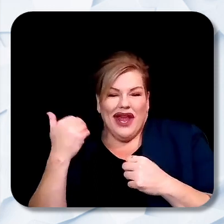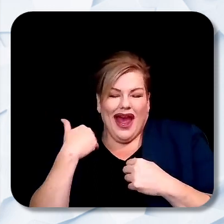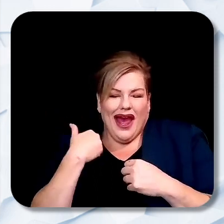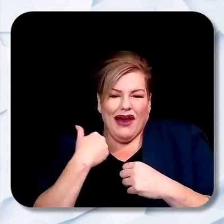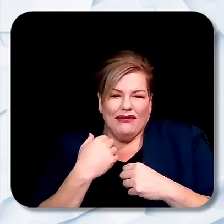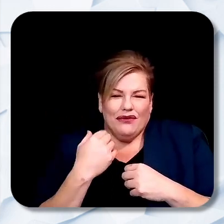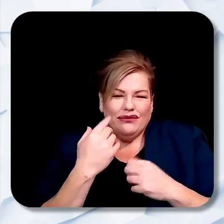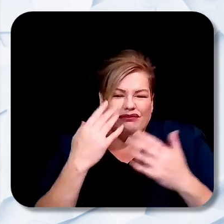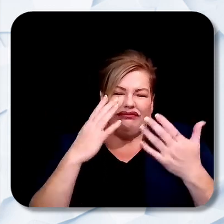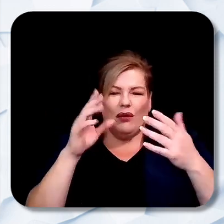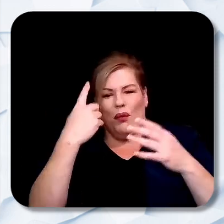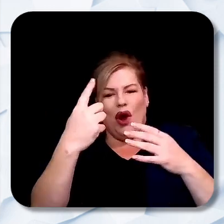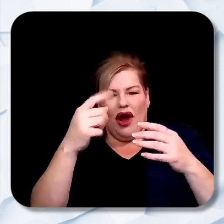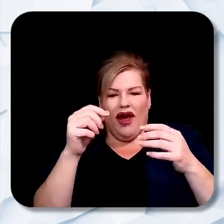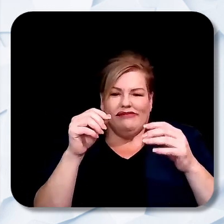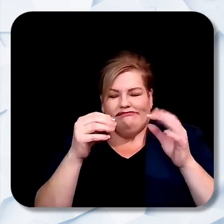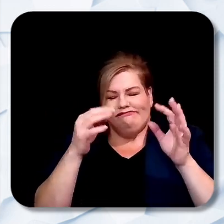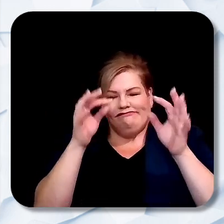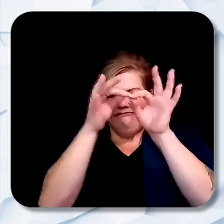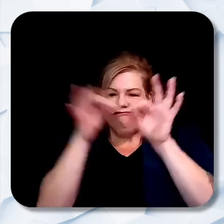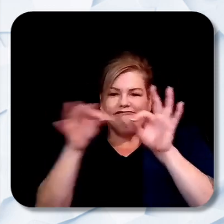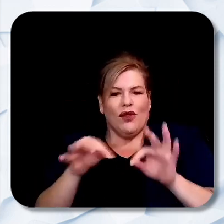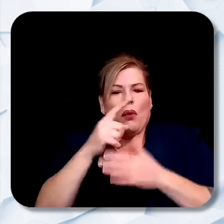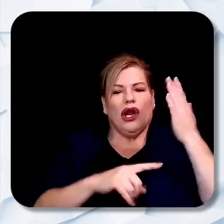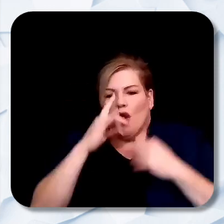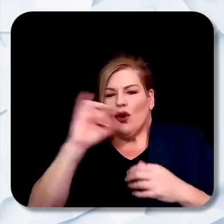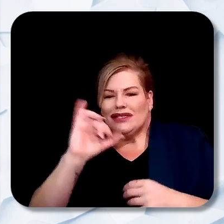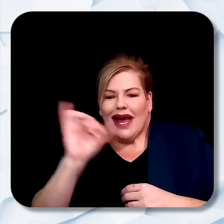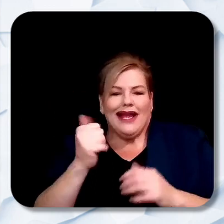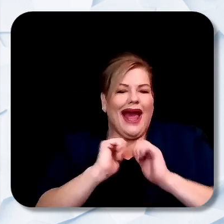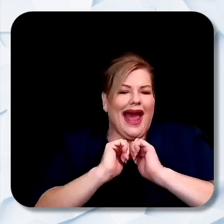looks like, and the best practices are on the instructional delivery model for lower grades.